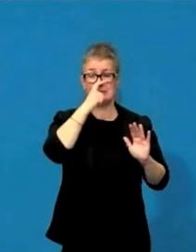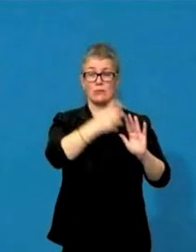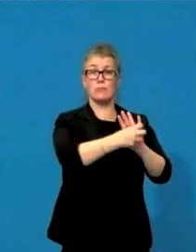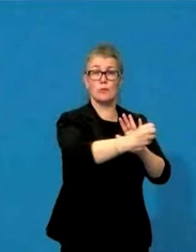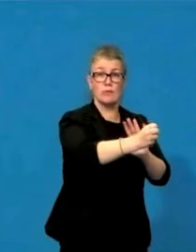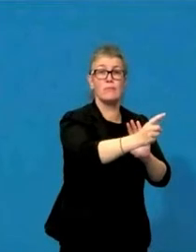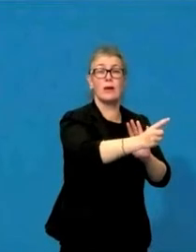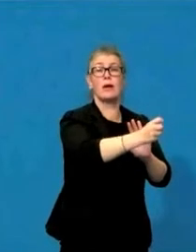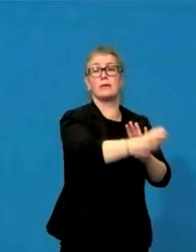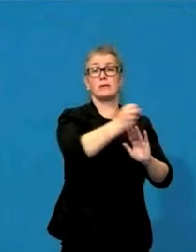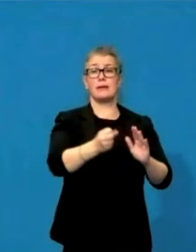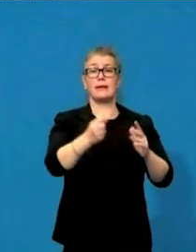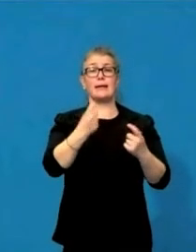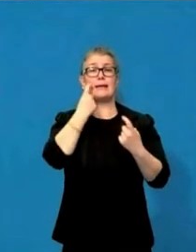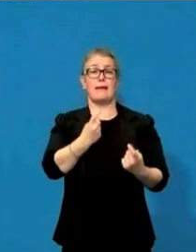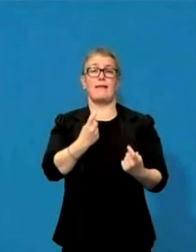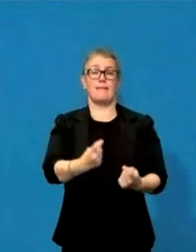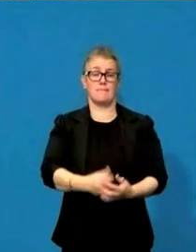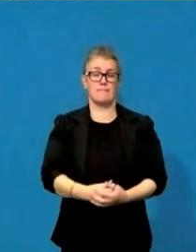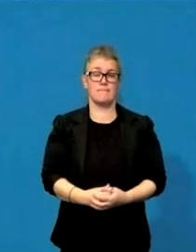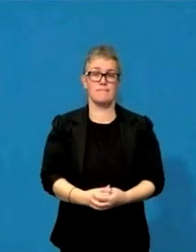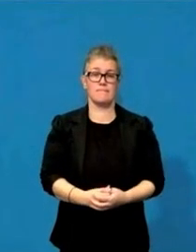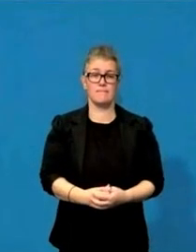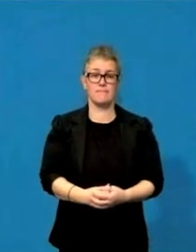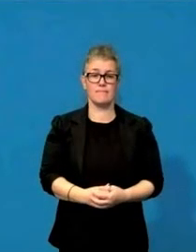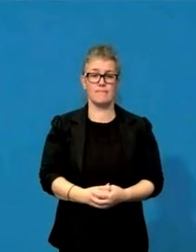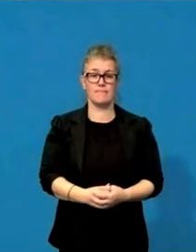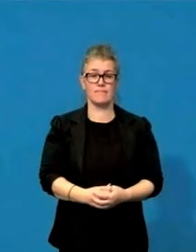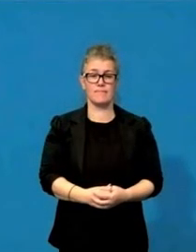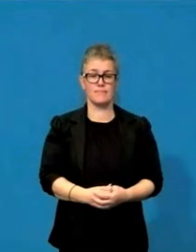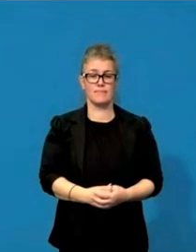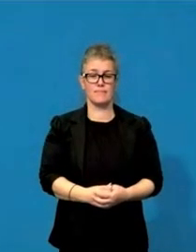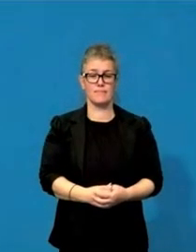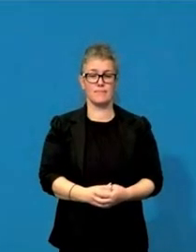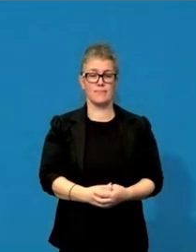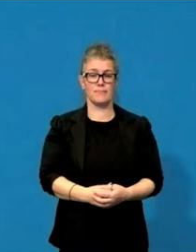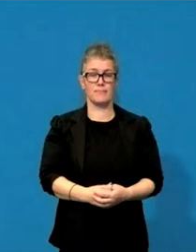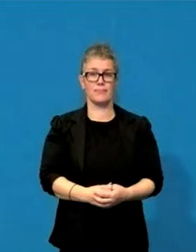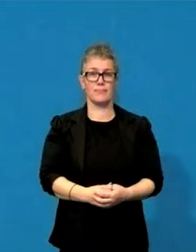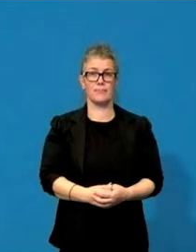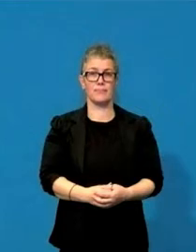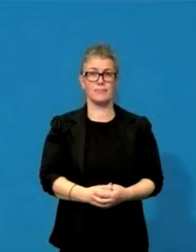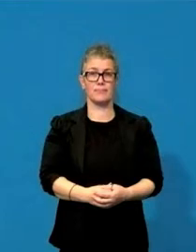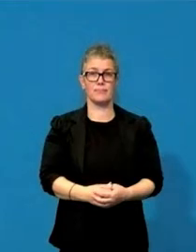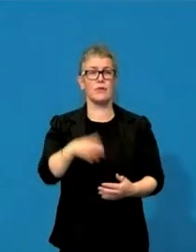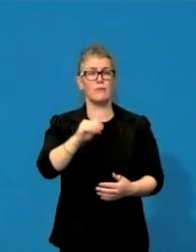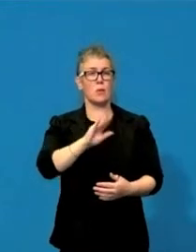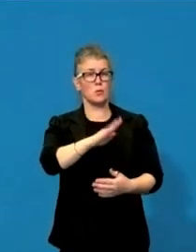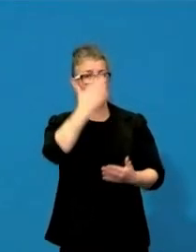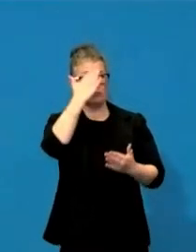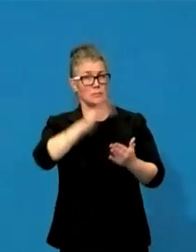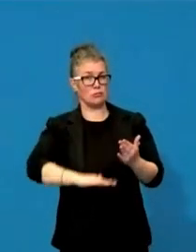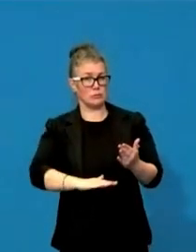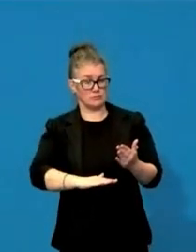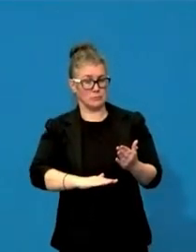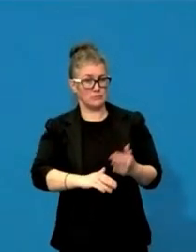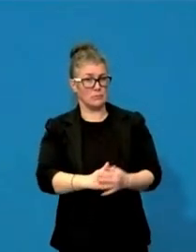And is it the fact that, based on your experience, when children are removed